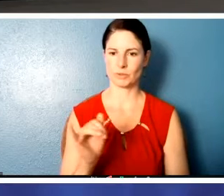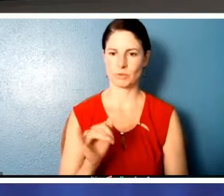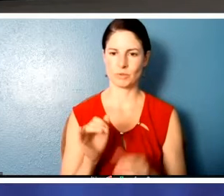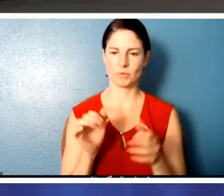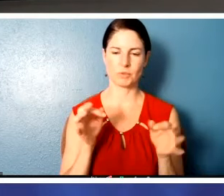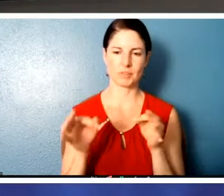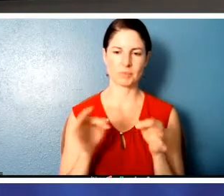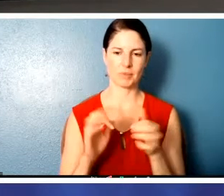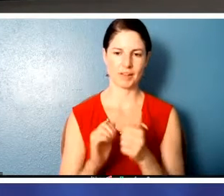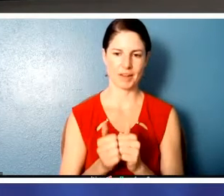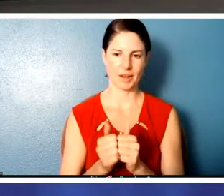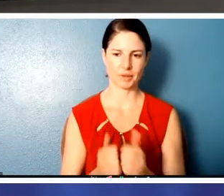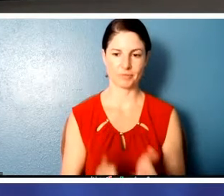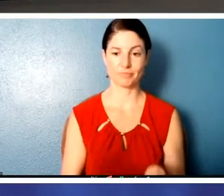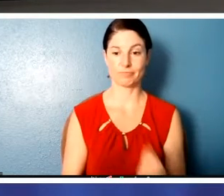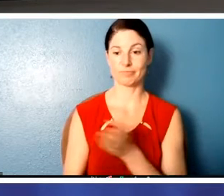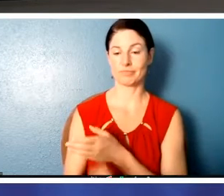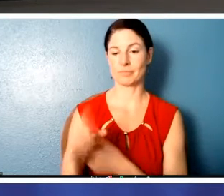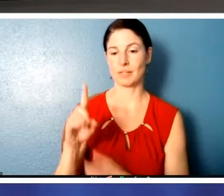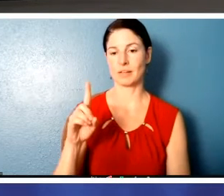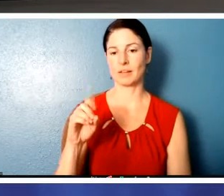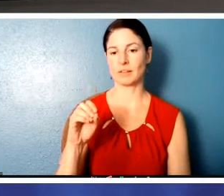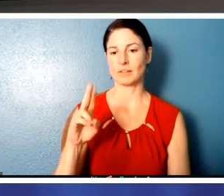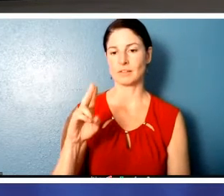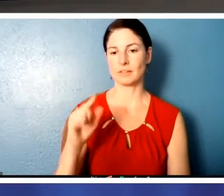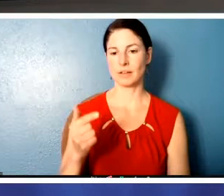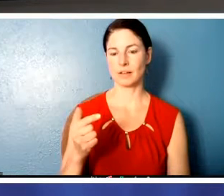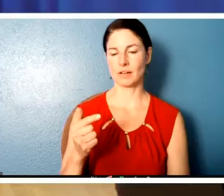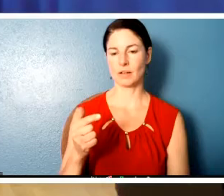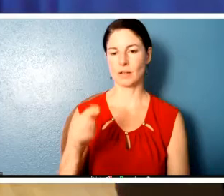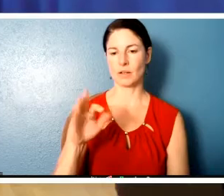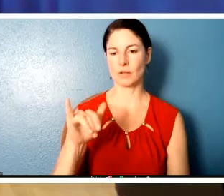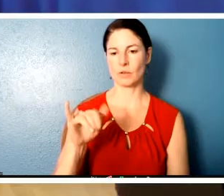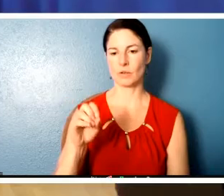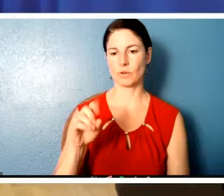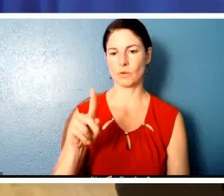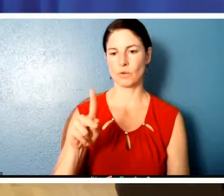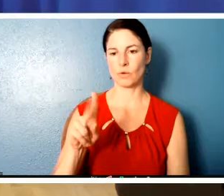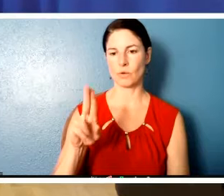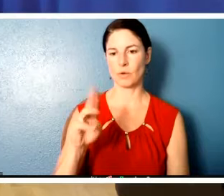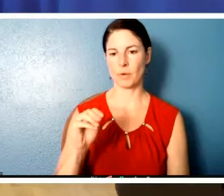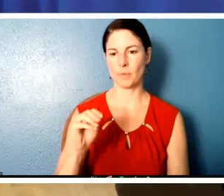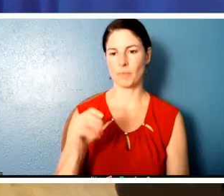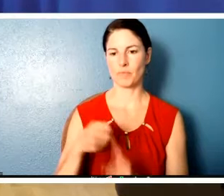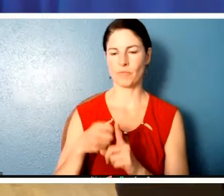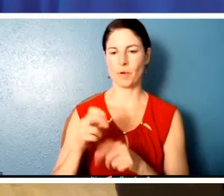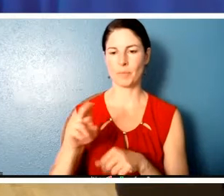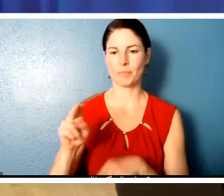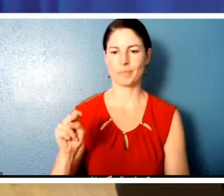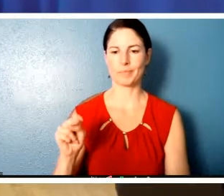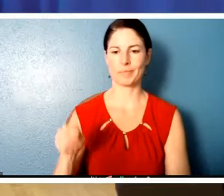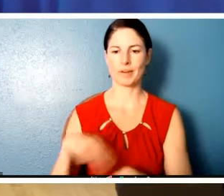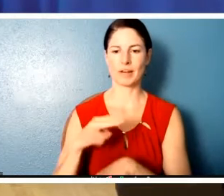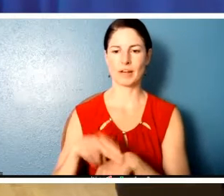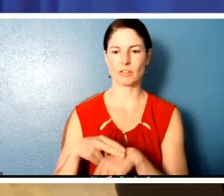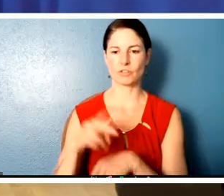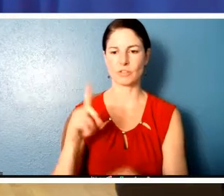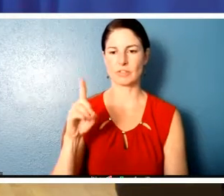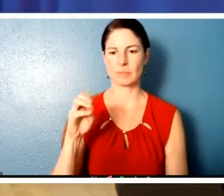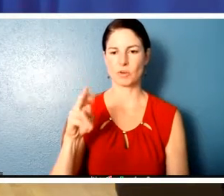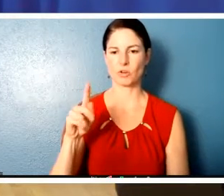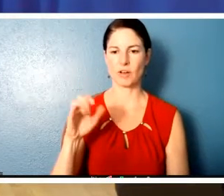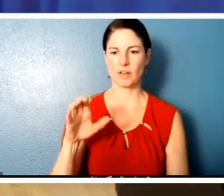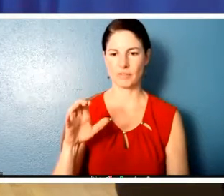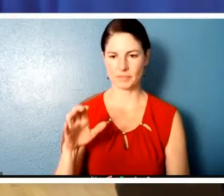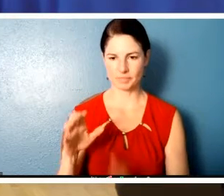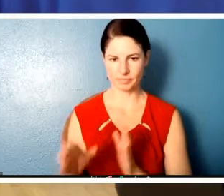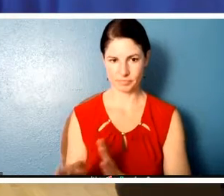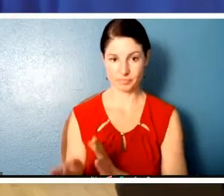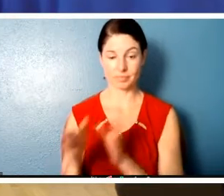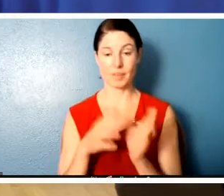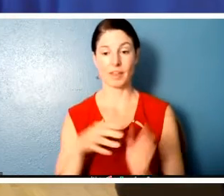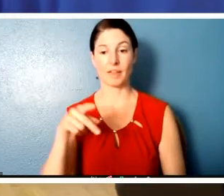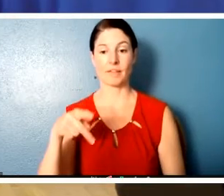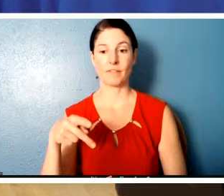SacGov: Doug yoakam from national demographics corporation, who is our demographer and our very special guest district one supervisor phil cerner happy to be here.